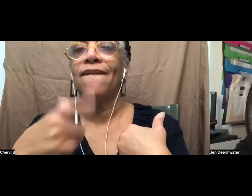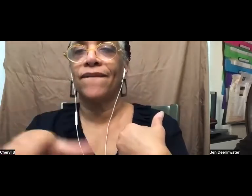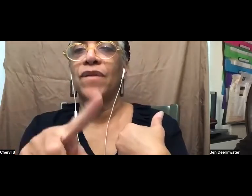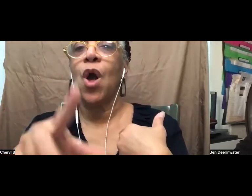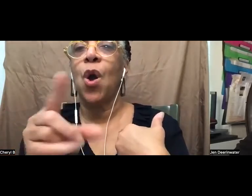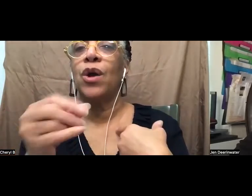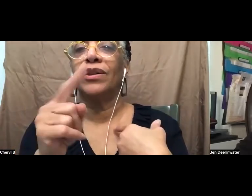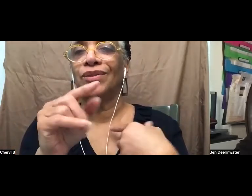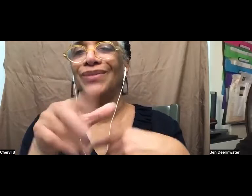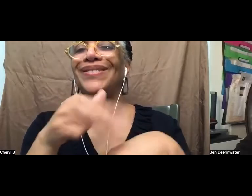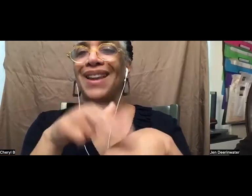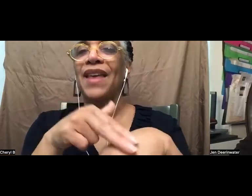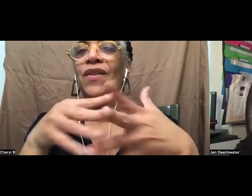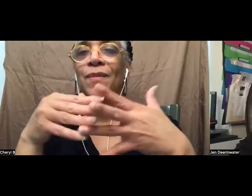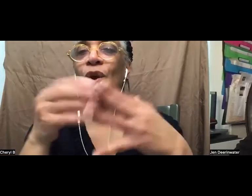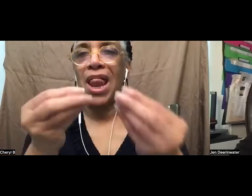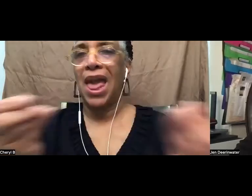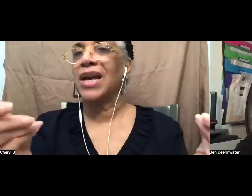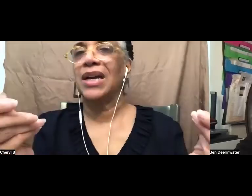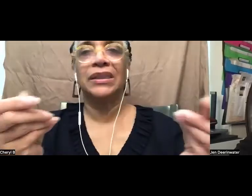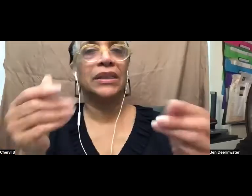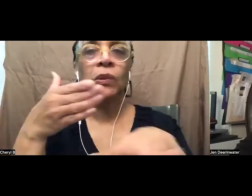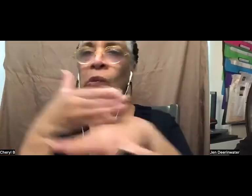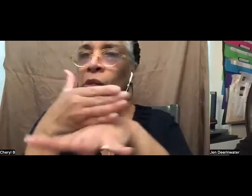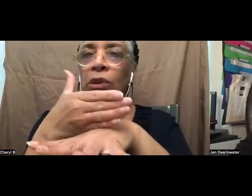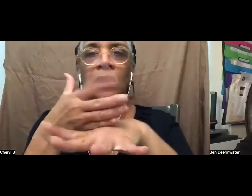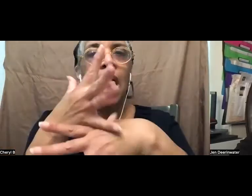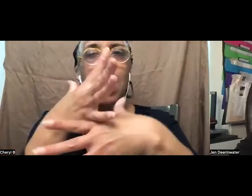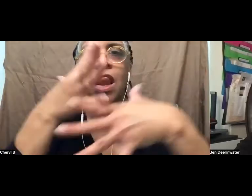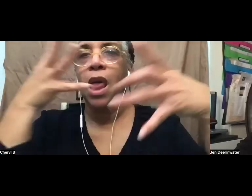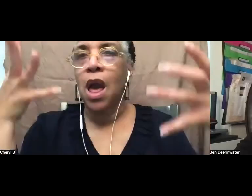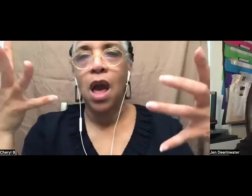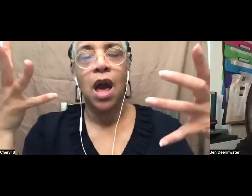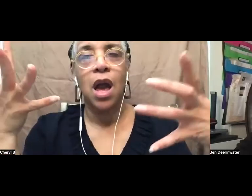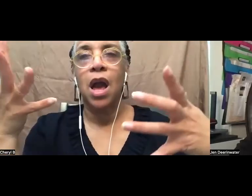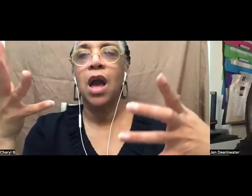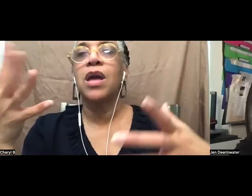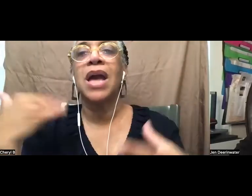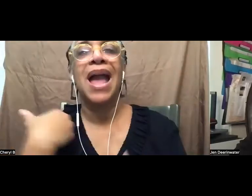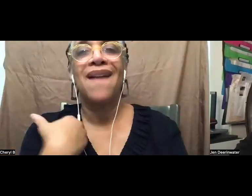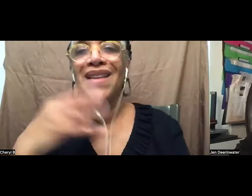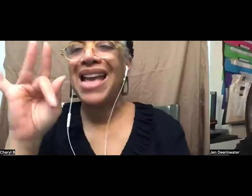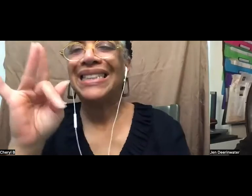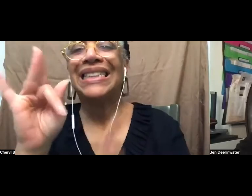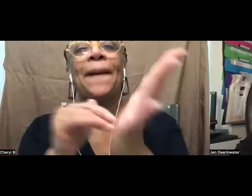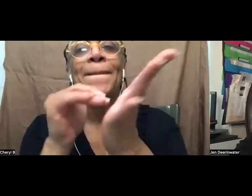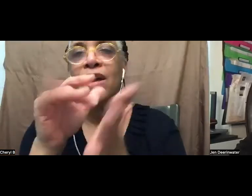Timber is bountiful, as there are only 18 million acres of forest land